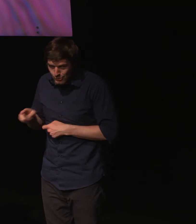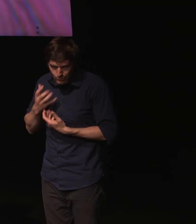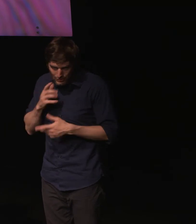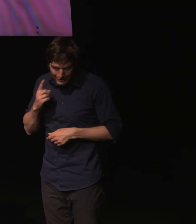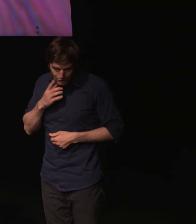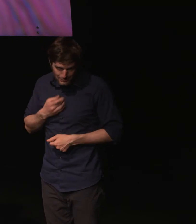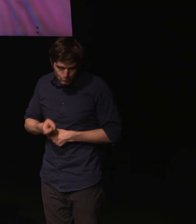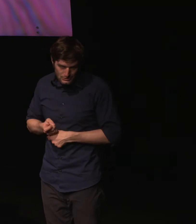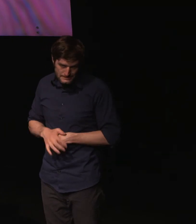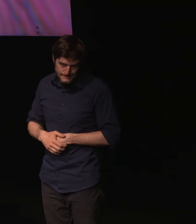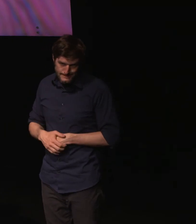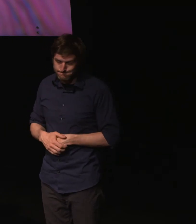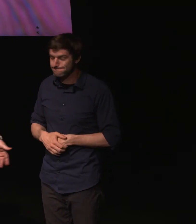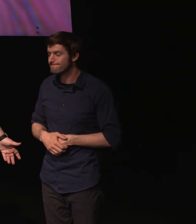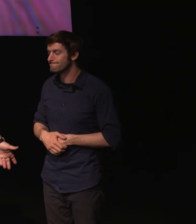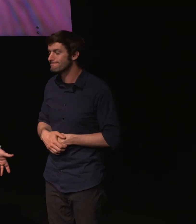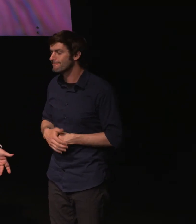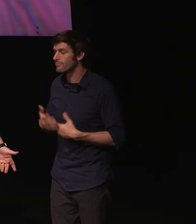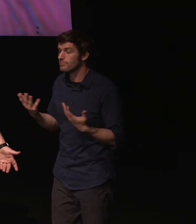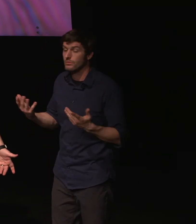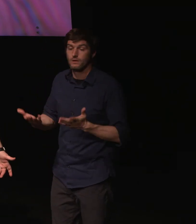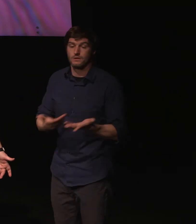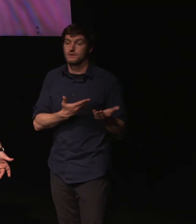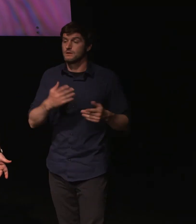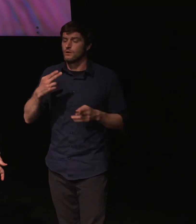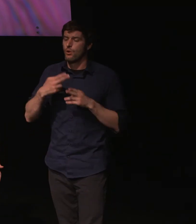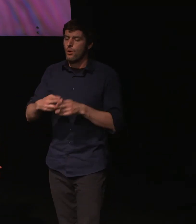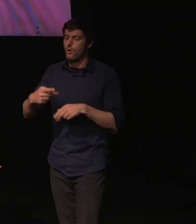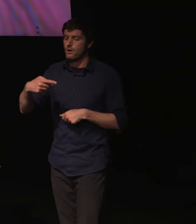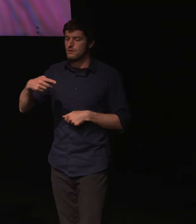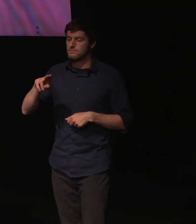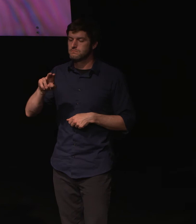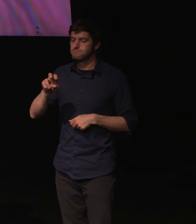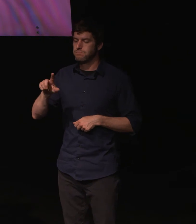But yeah, it's puzzles for people, it's puzzles for everyone.